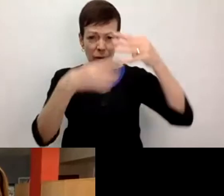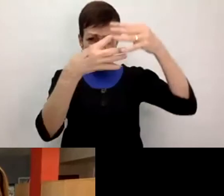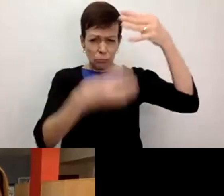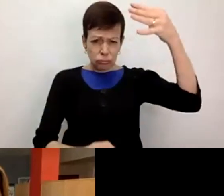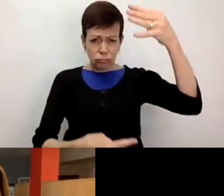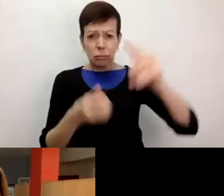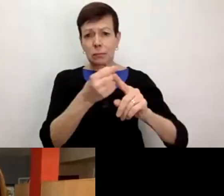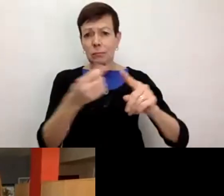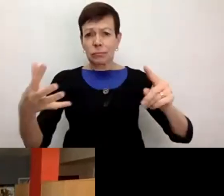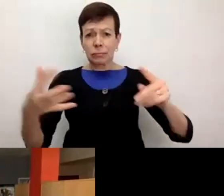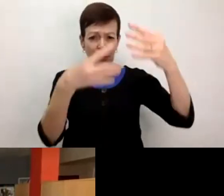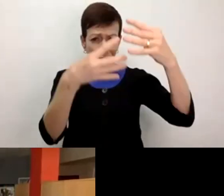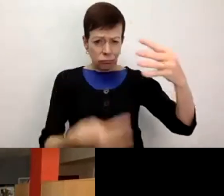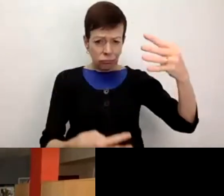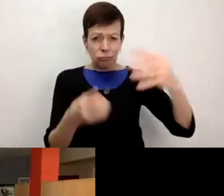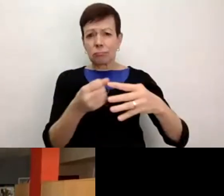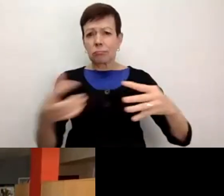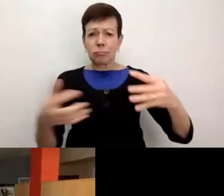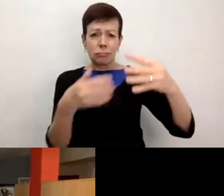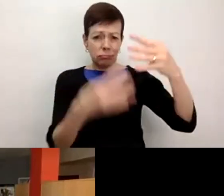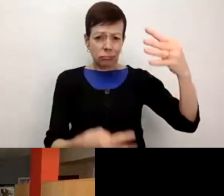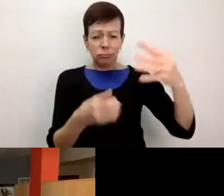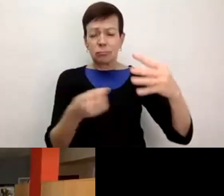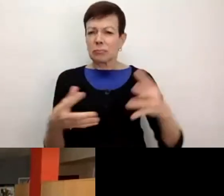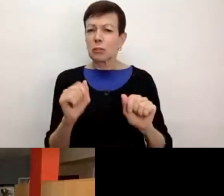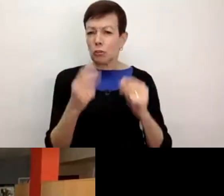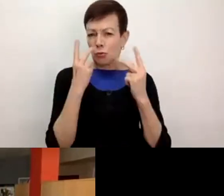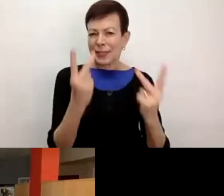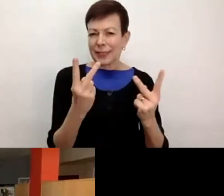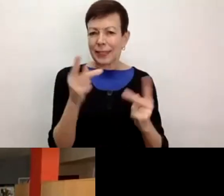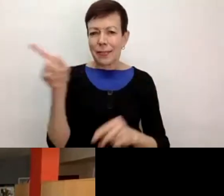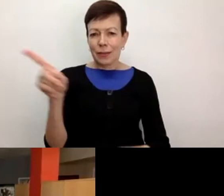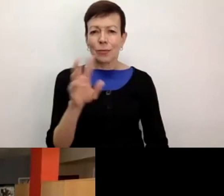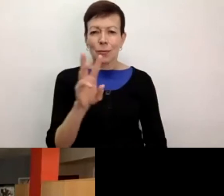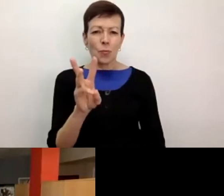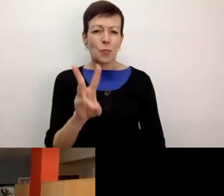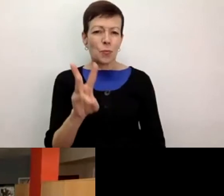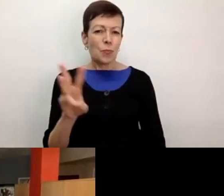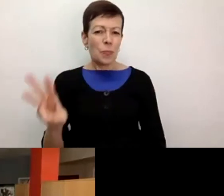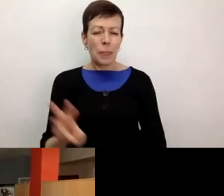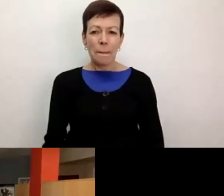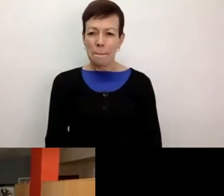And I'm just going to share my screen now.